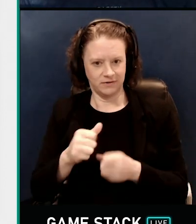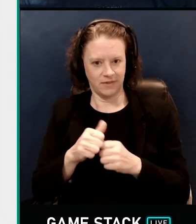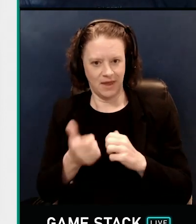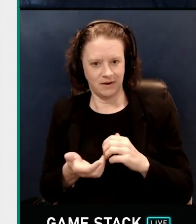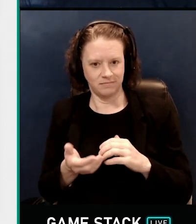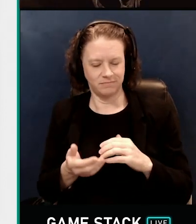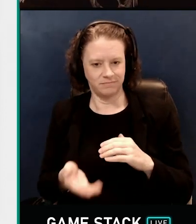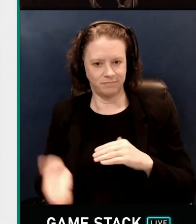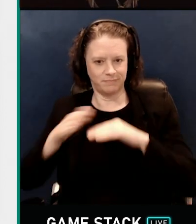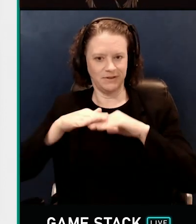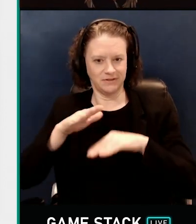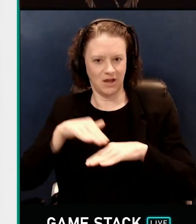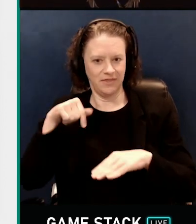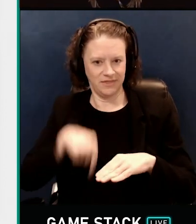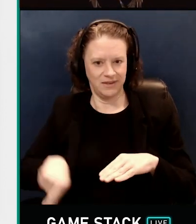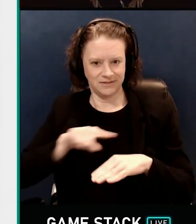Thanks. Thanks Michael.